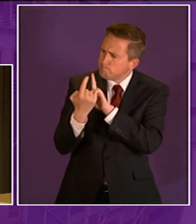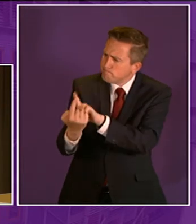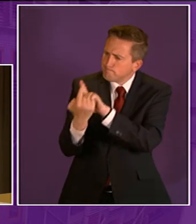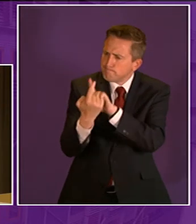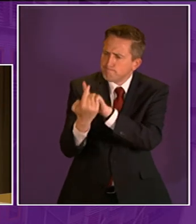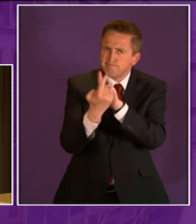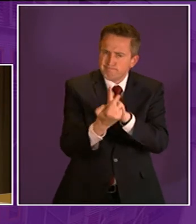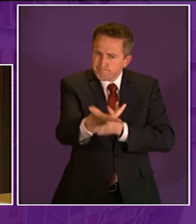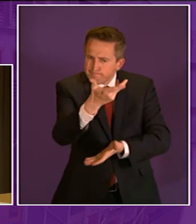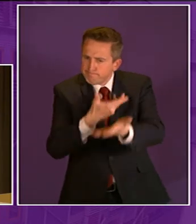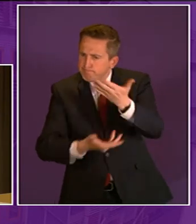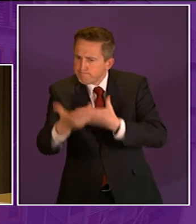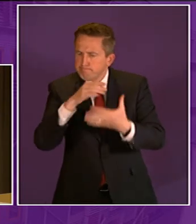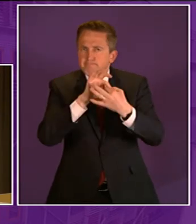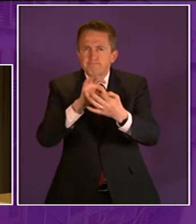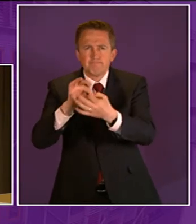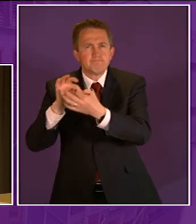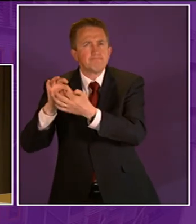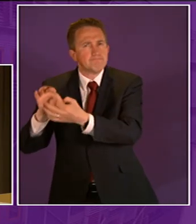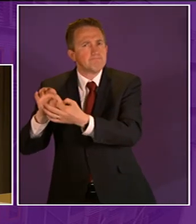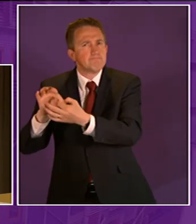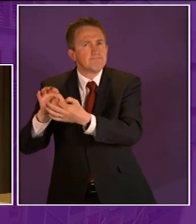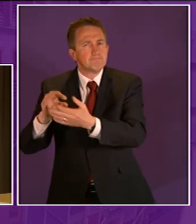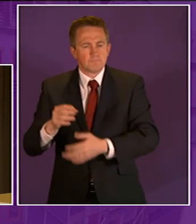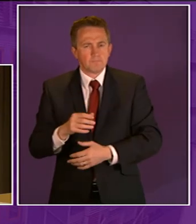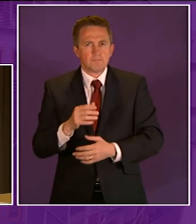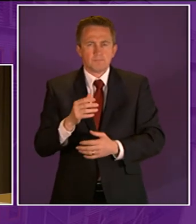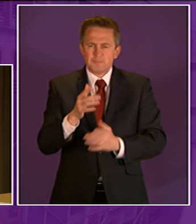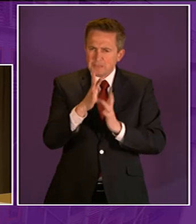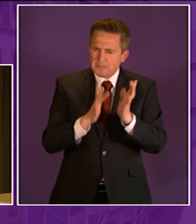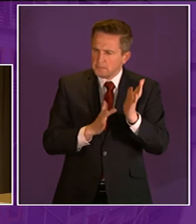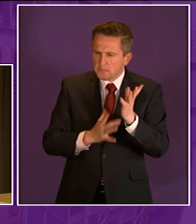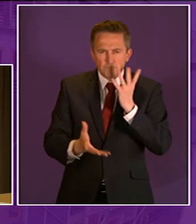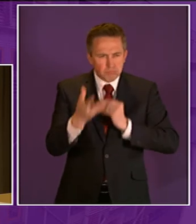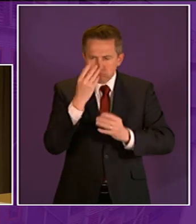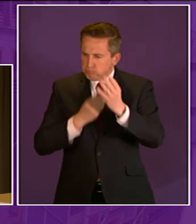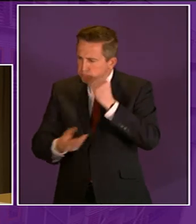with people so that each conversation makes a difference.